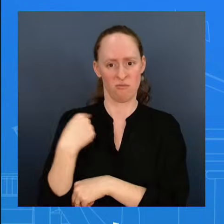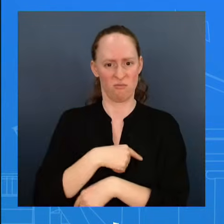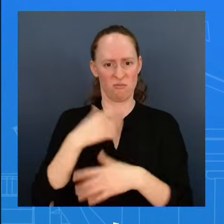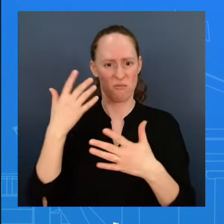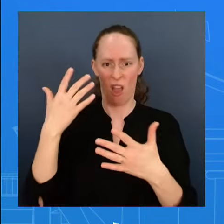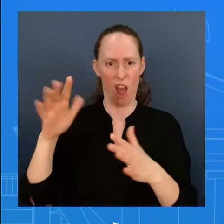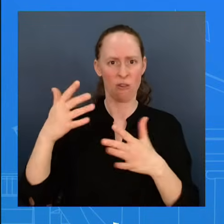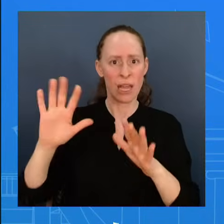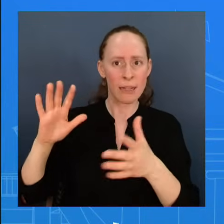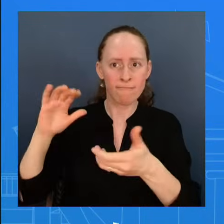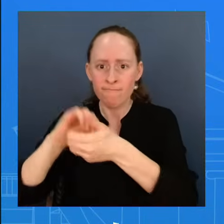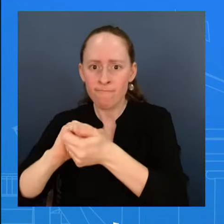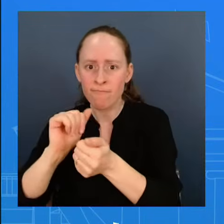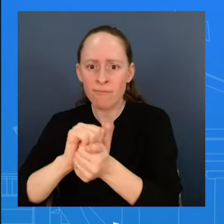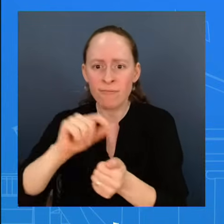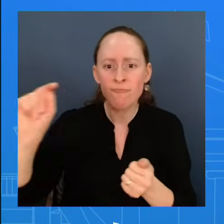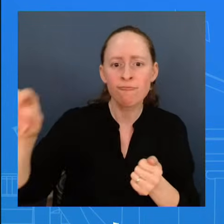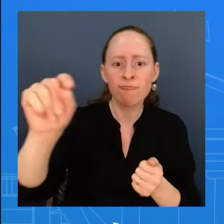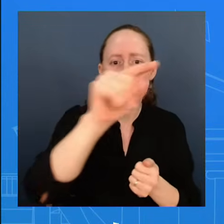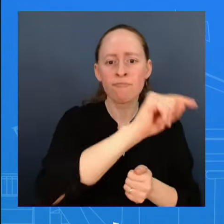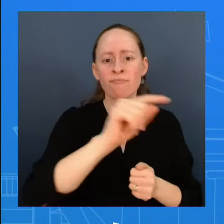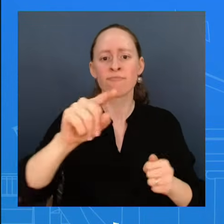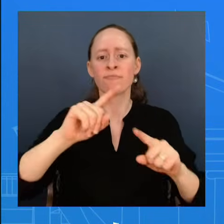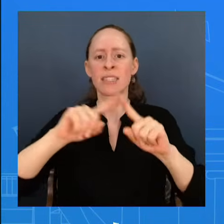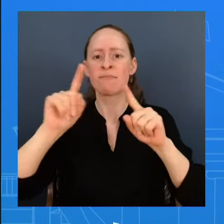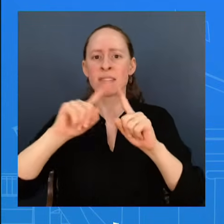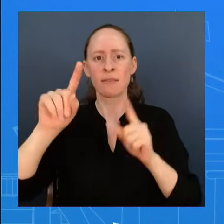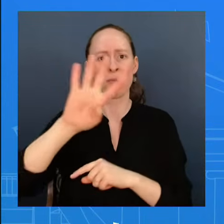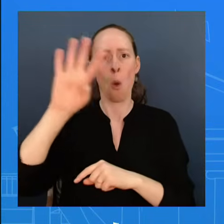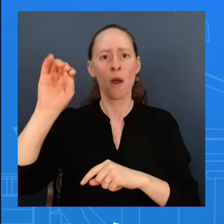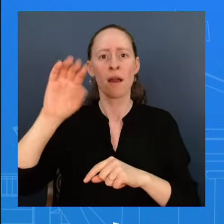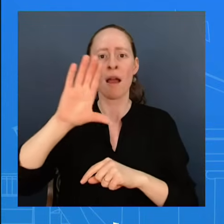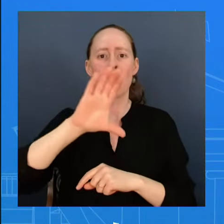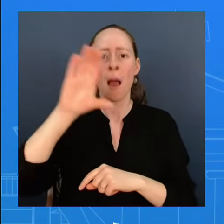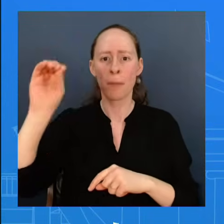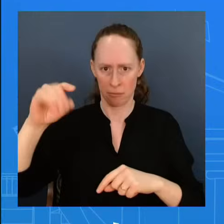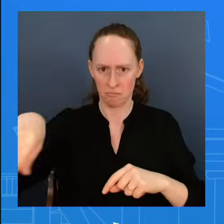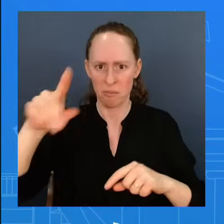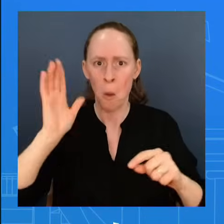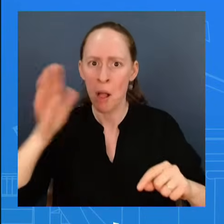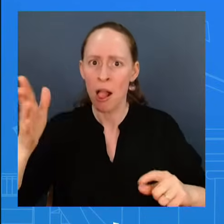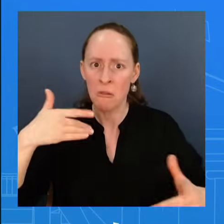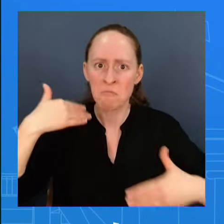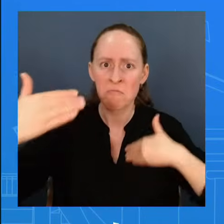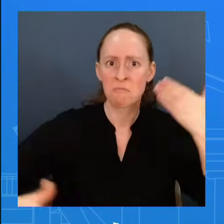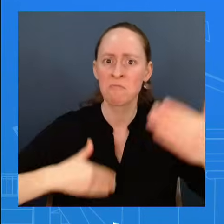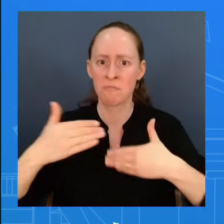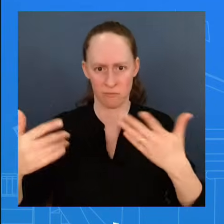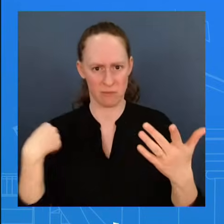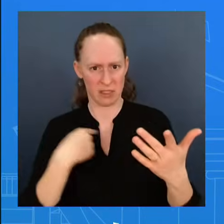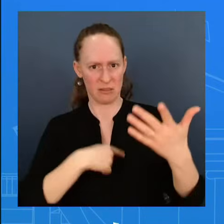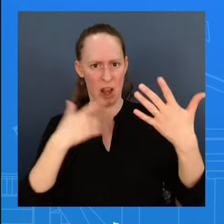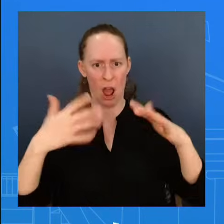And so, this is a evolving and competitive market where multiple companies are playing leading roles here. It's not just one company.